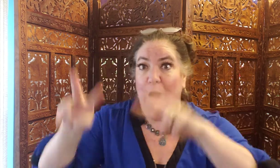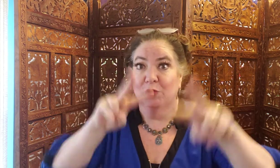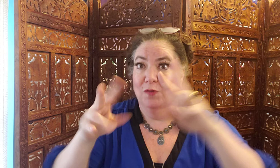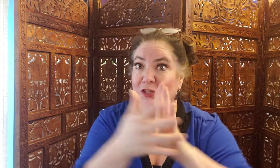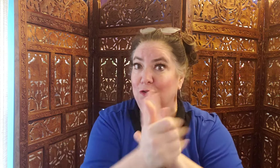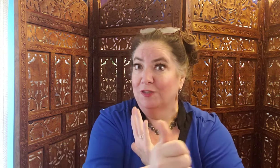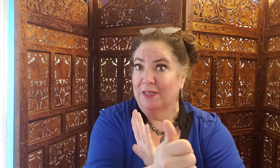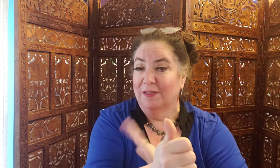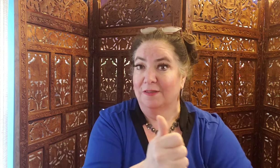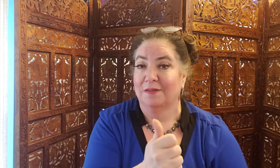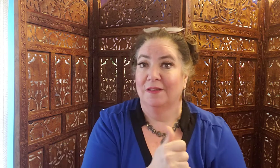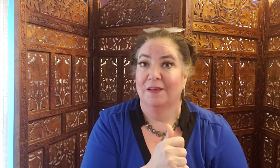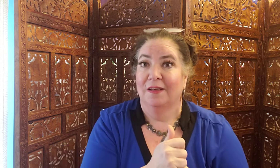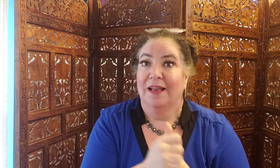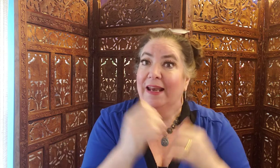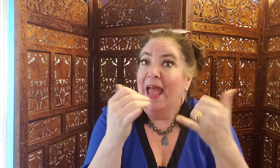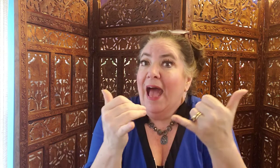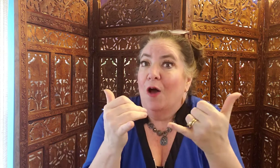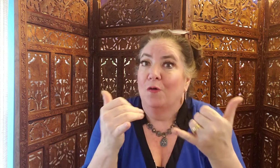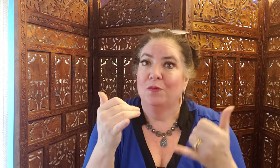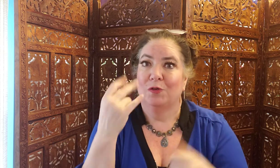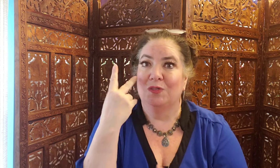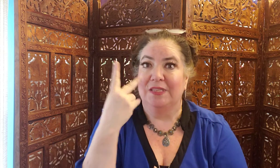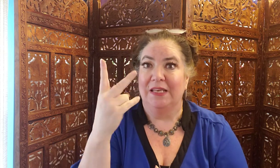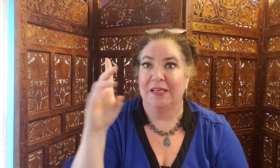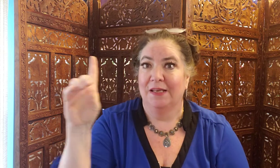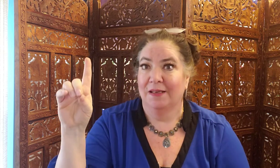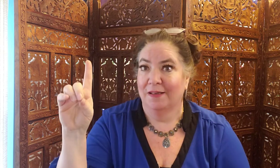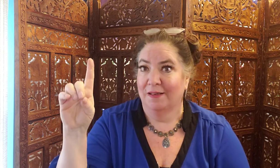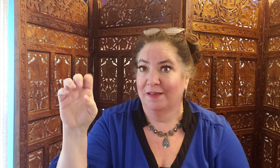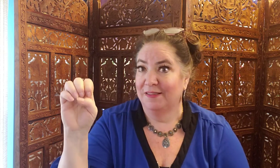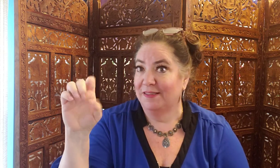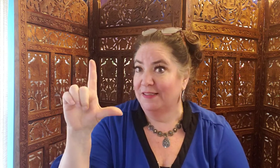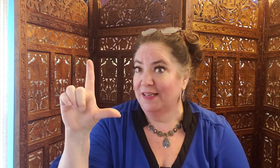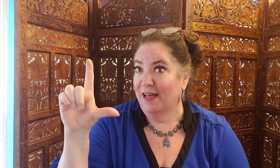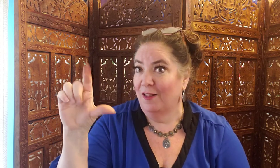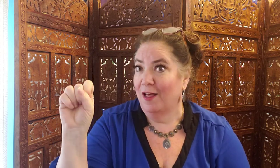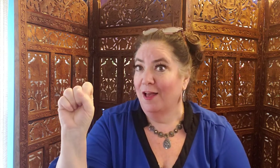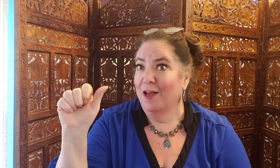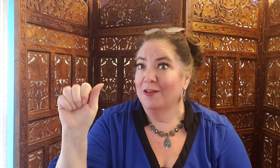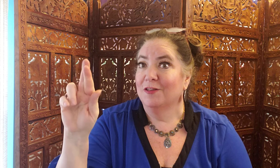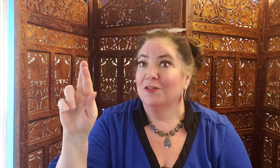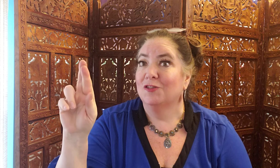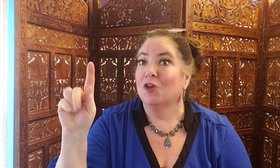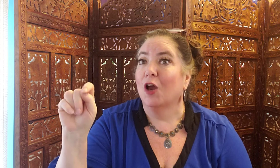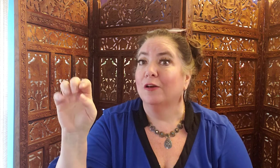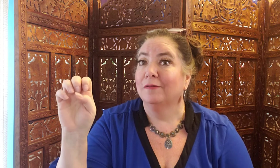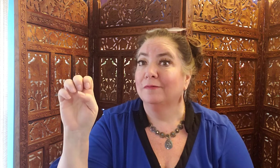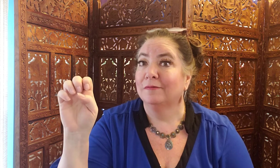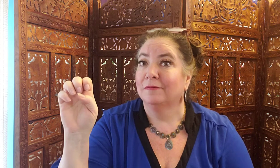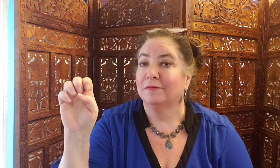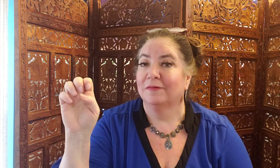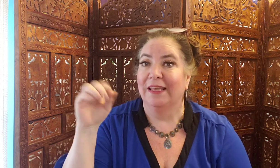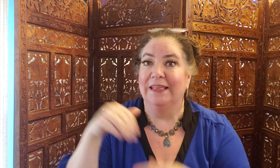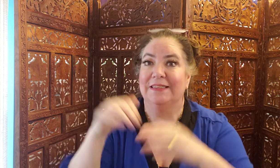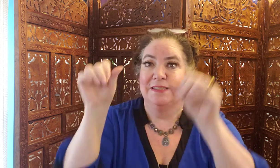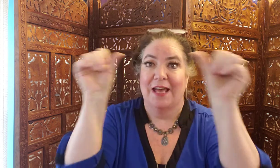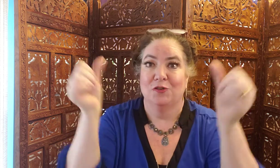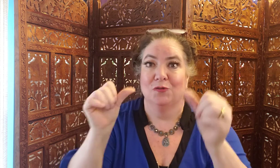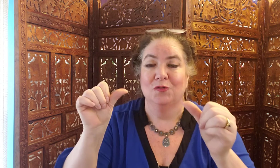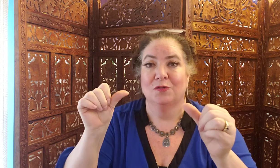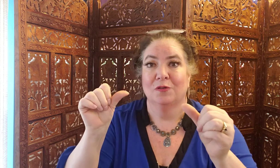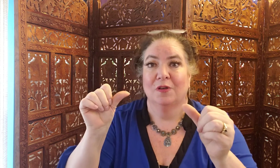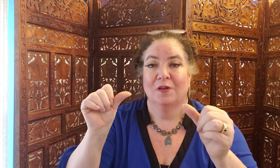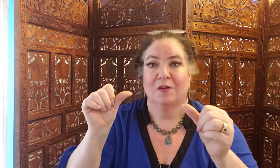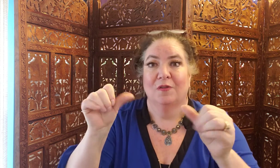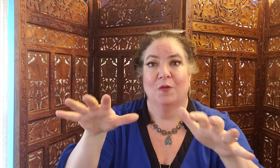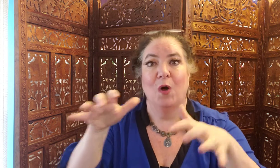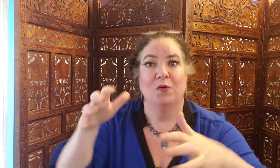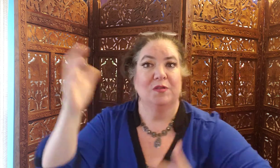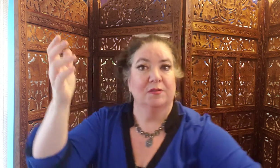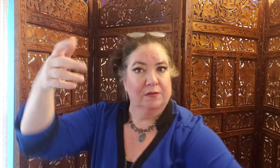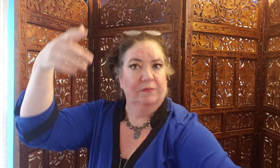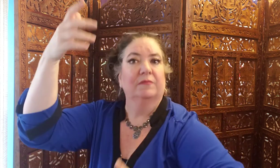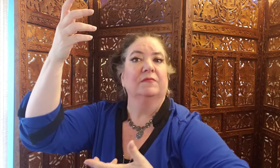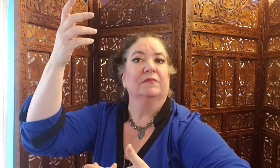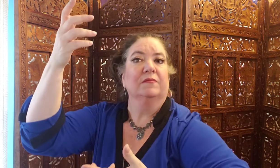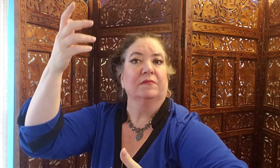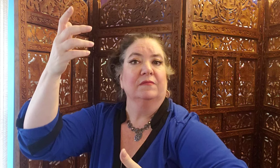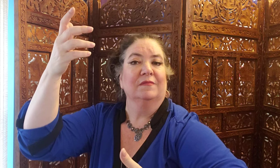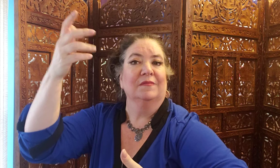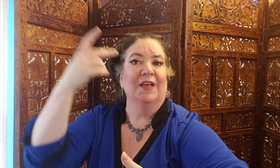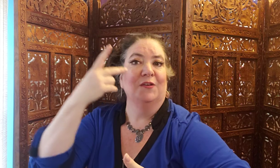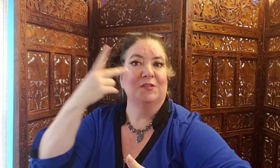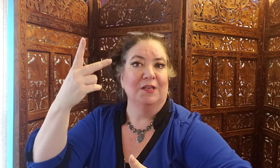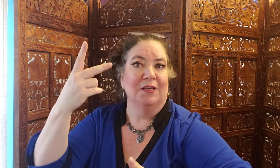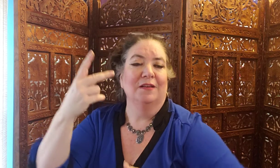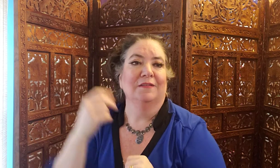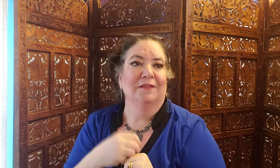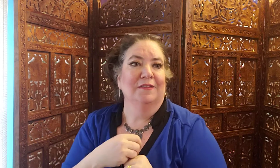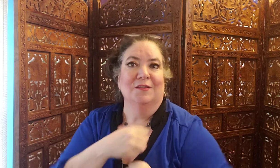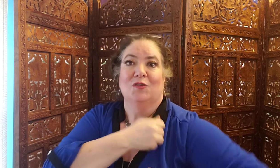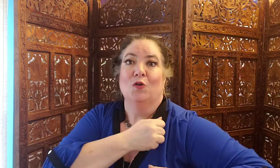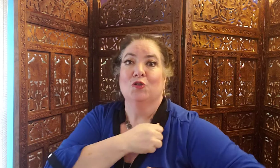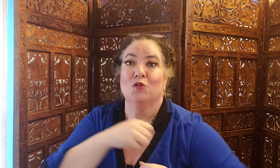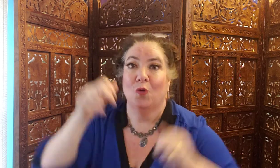observational skills. Now you see Delsarte in statues, the poses that you see, soldiers who